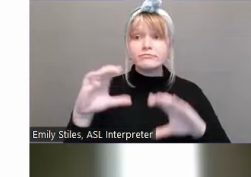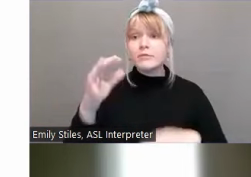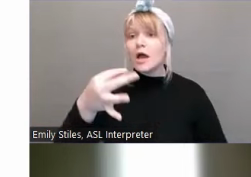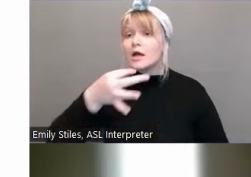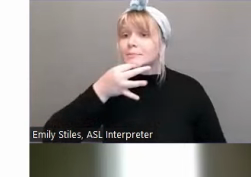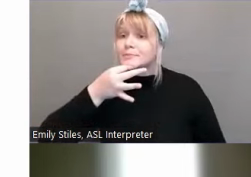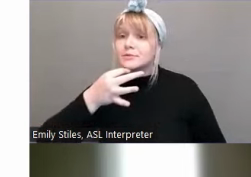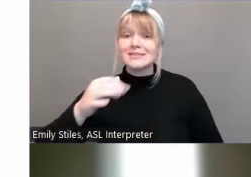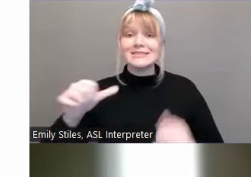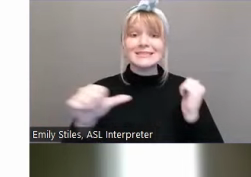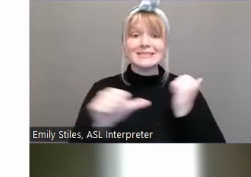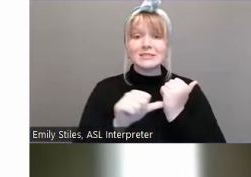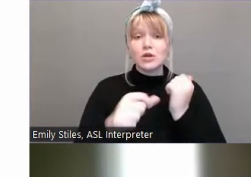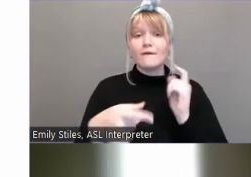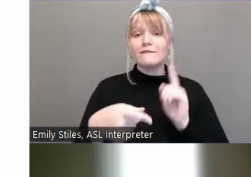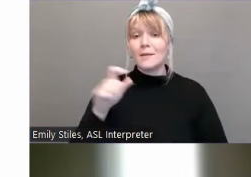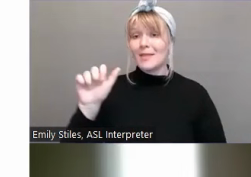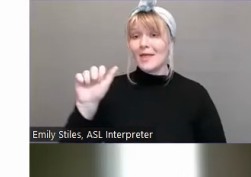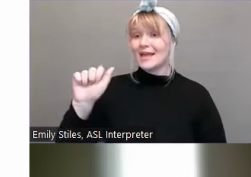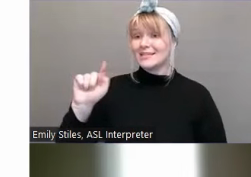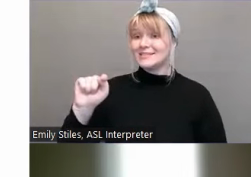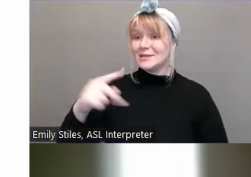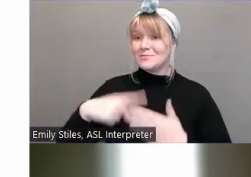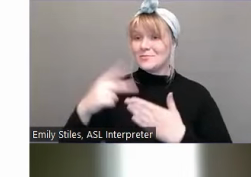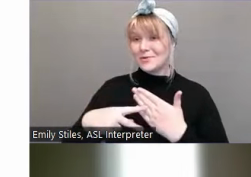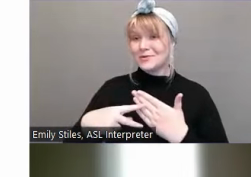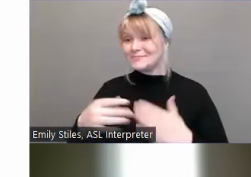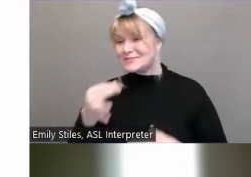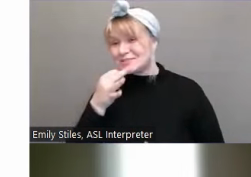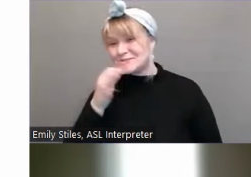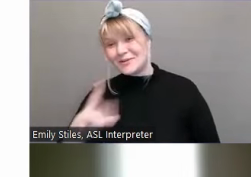And we will hear from Melinda in just a little bit.